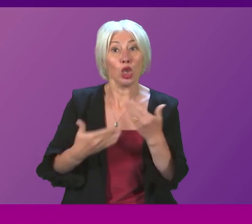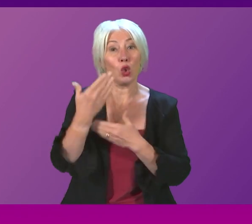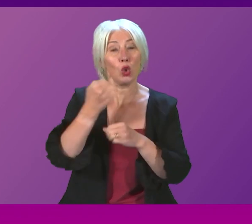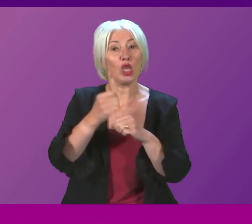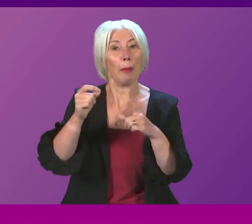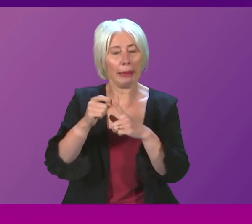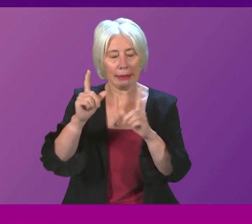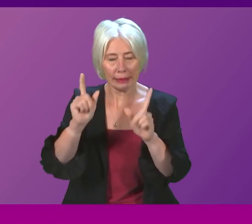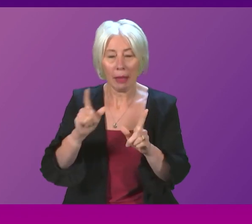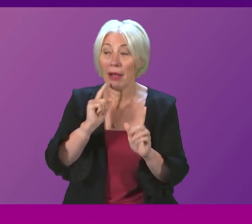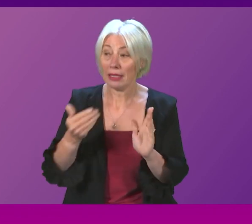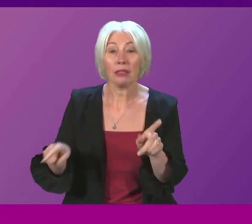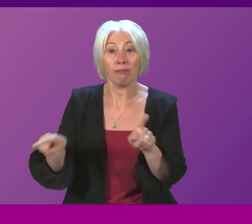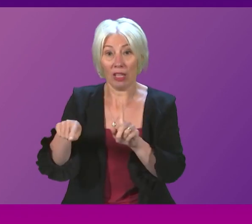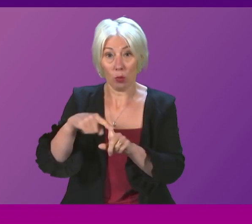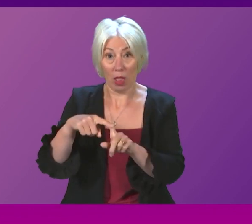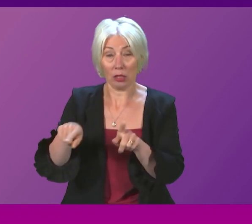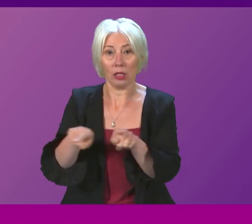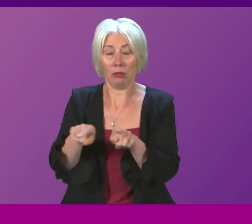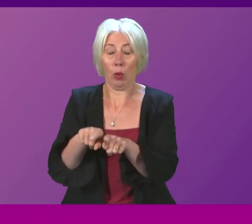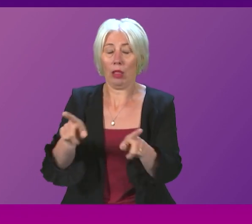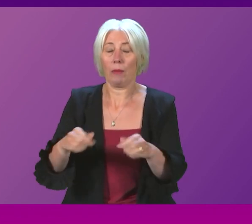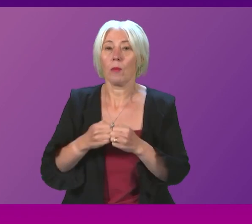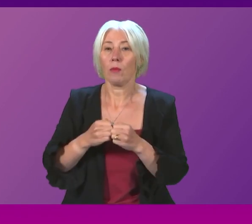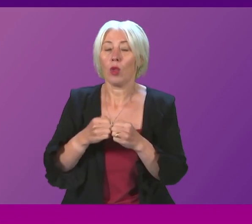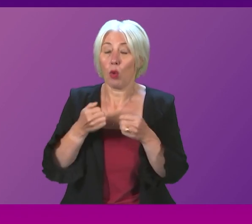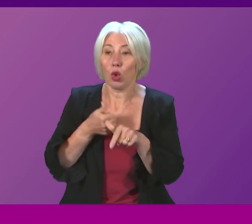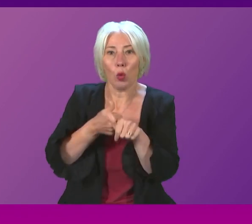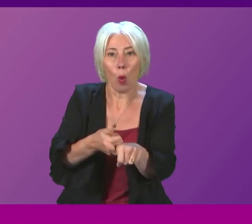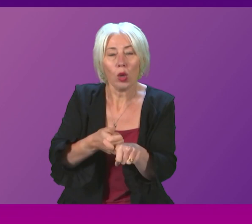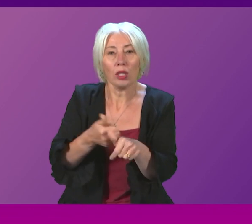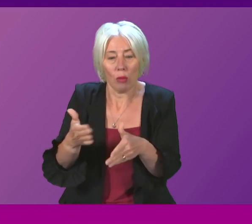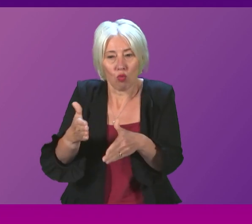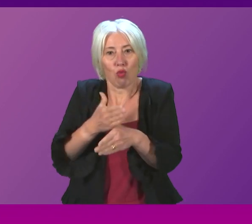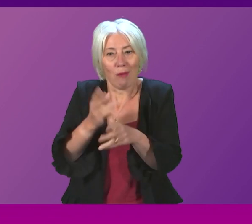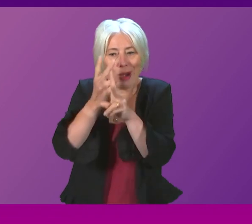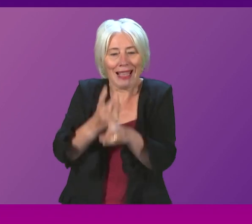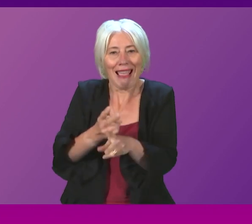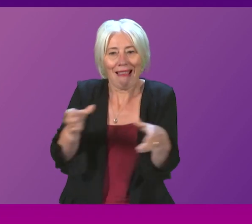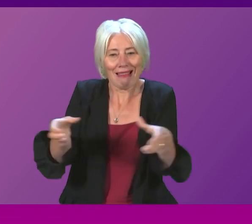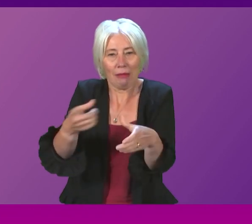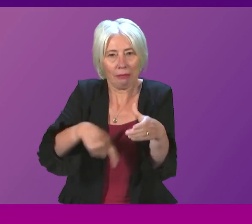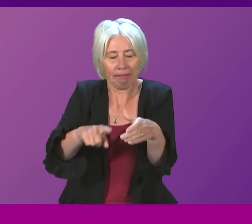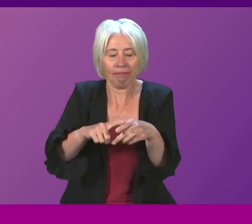In addition to that, we are supporting the wider primary care team.